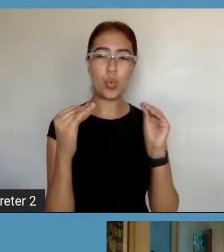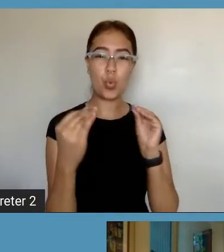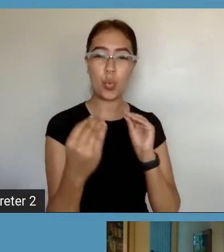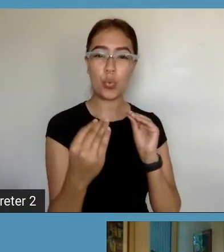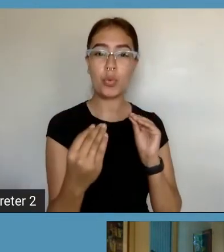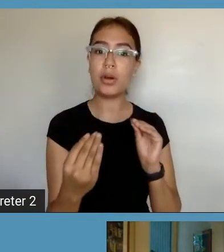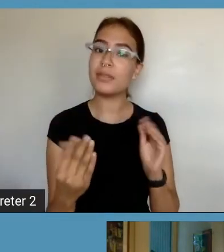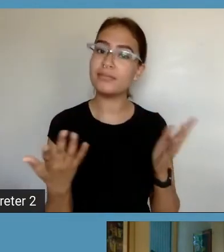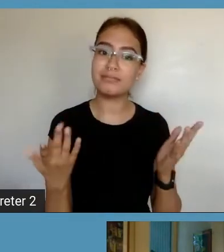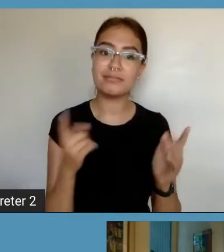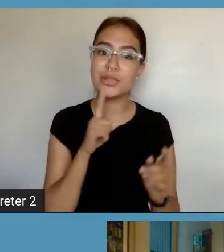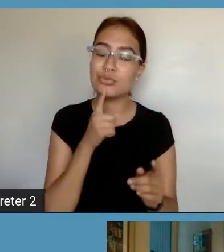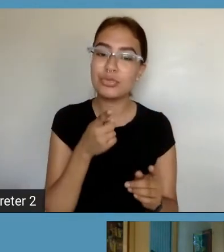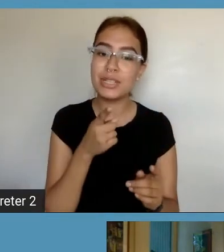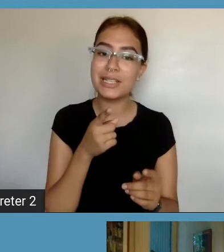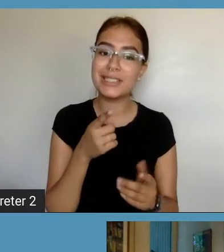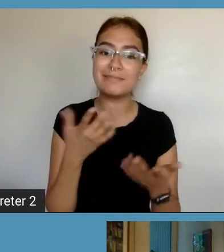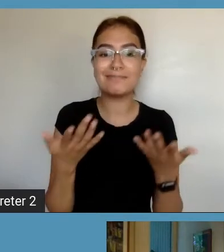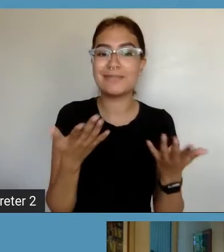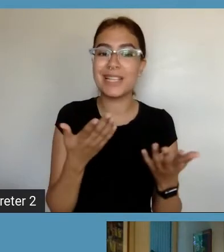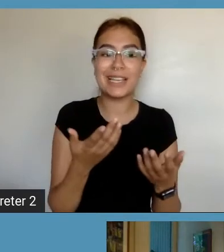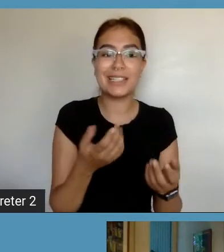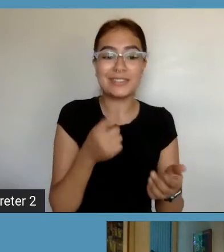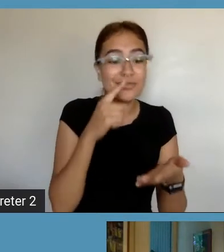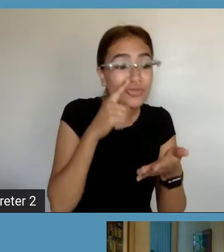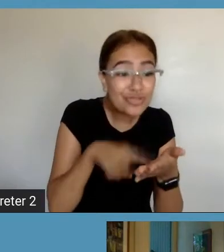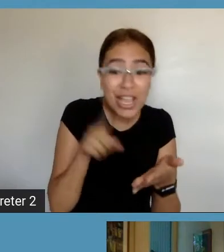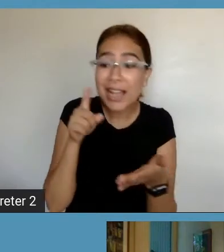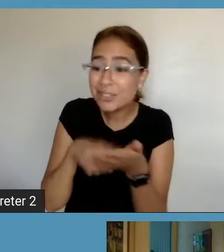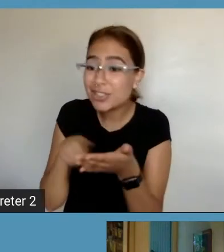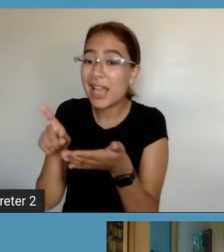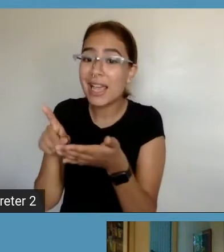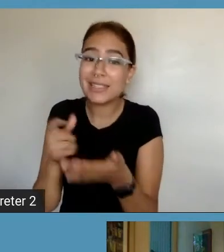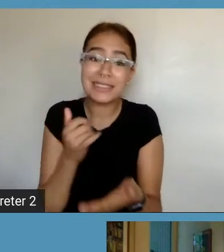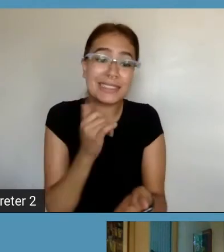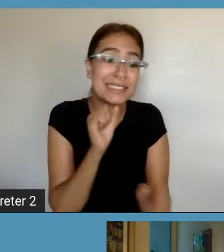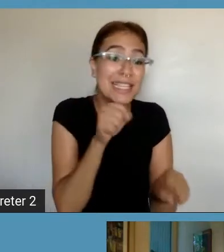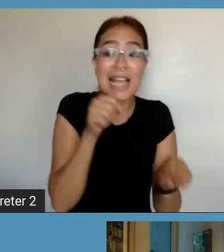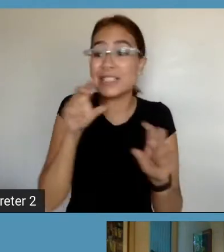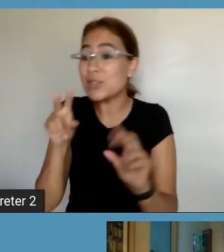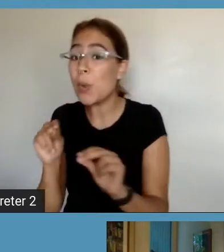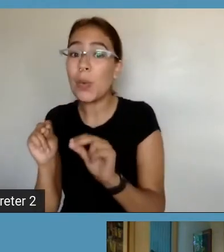trial and error, I'm not an expert am only worked with two or three different programs